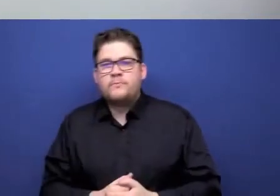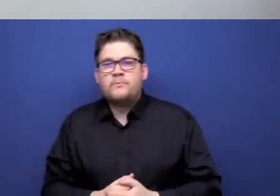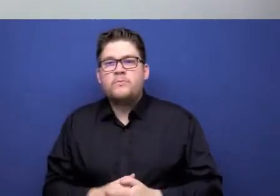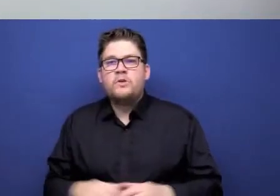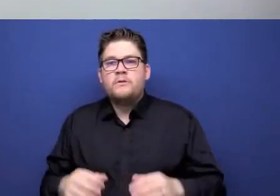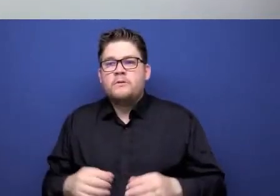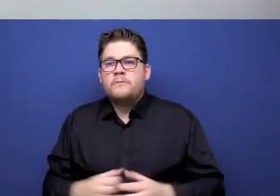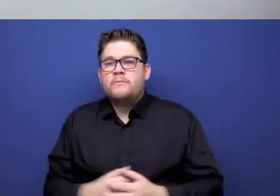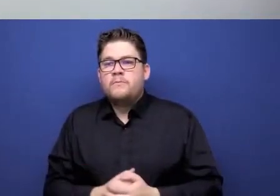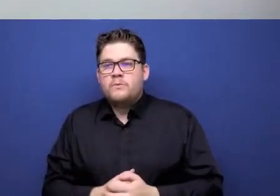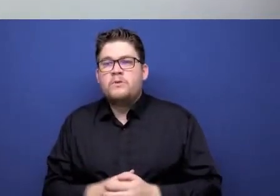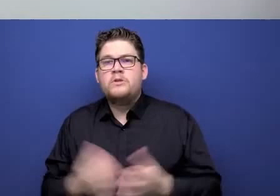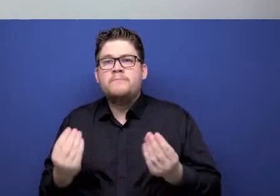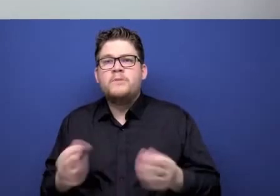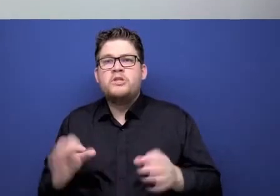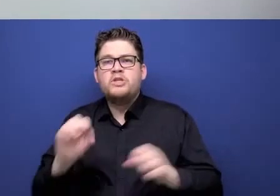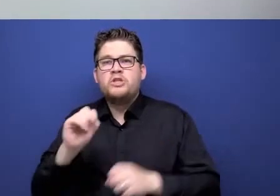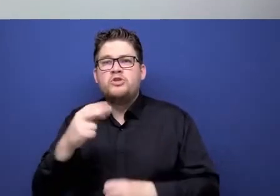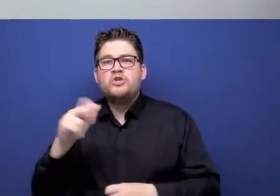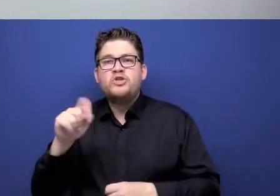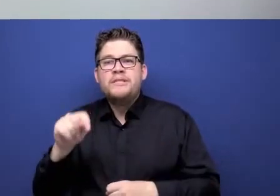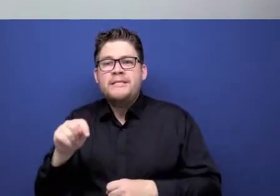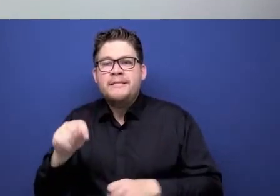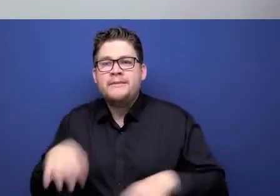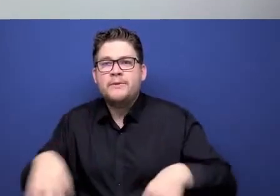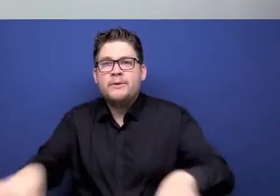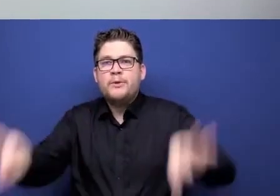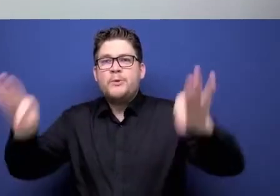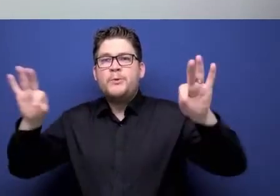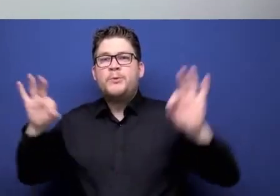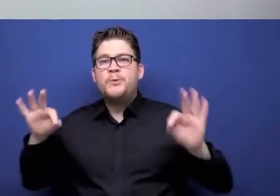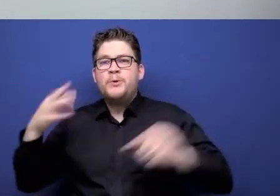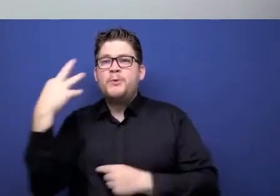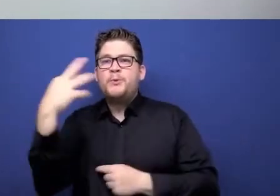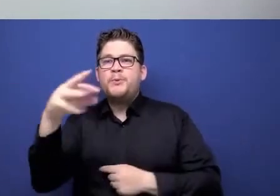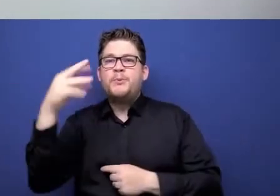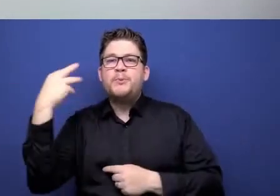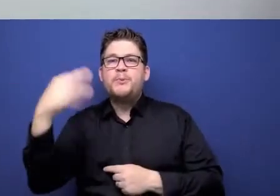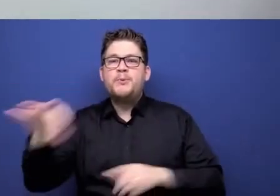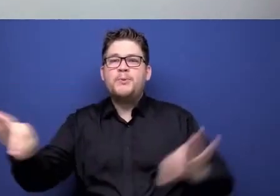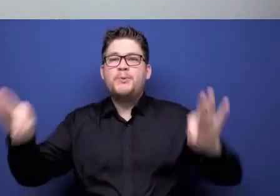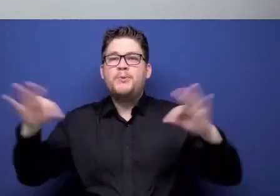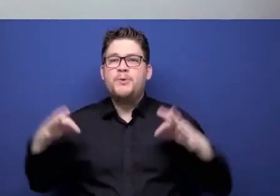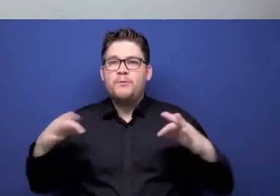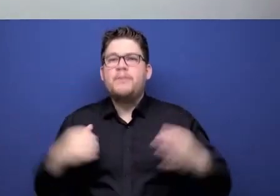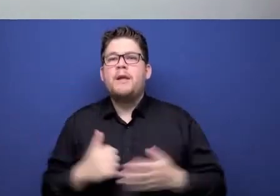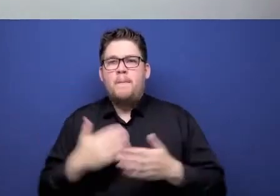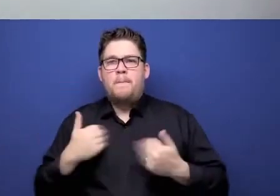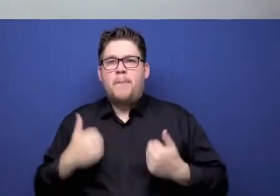you cool yourself down as well. So it those are the things that we need to look for over this